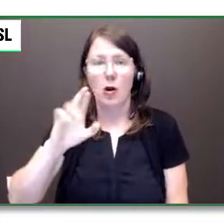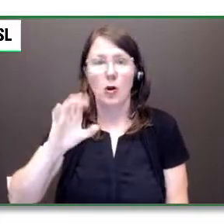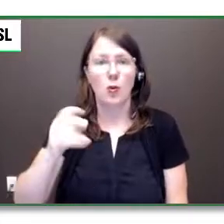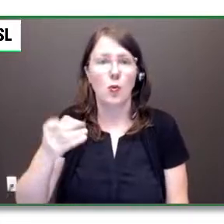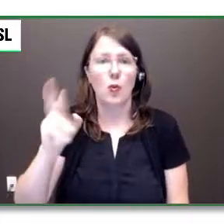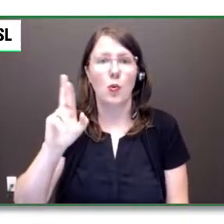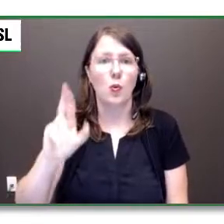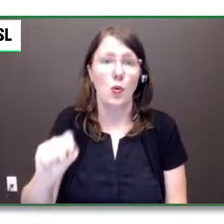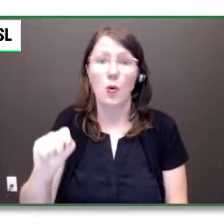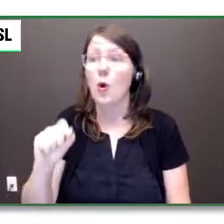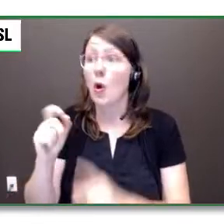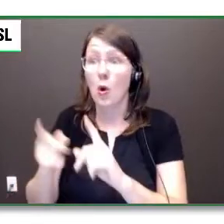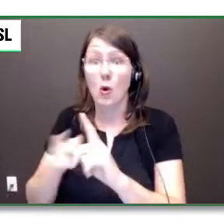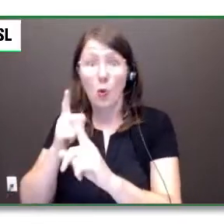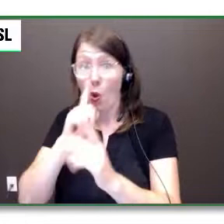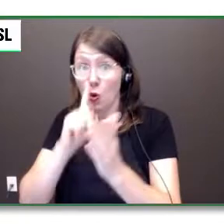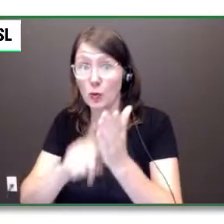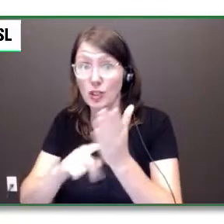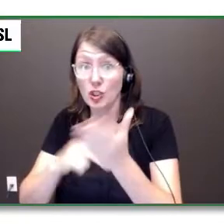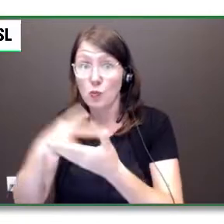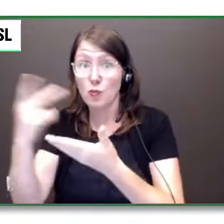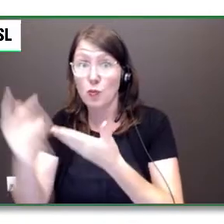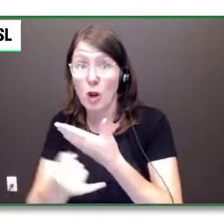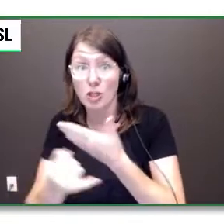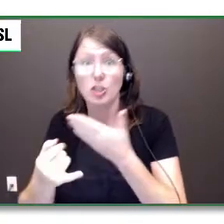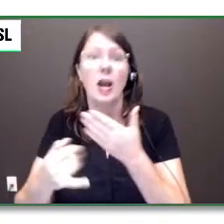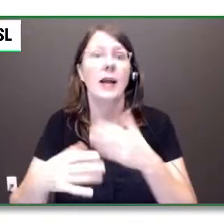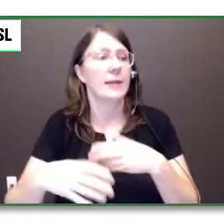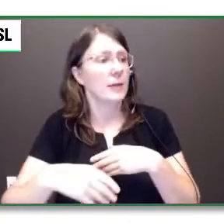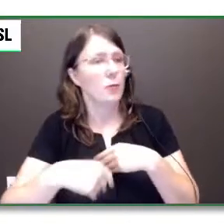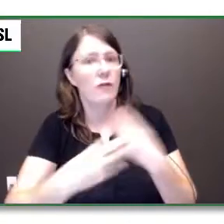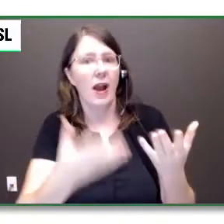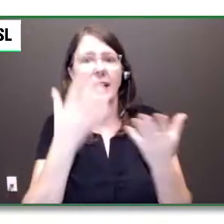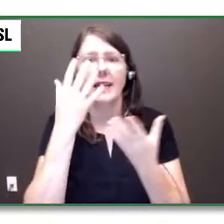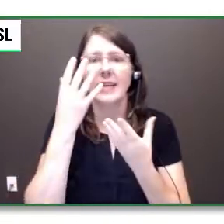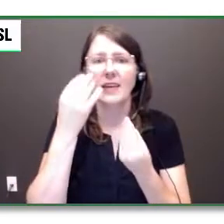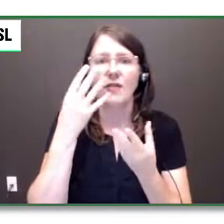national parks. Welcome Mike. Thank you Alison.